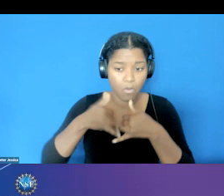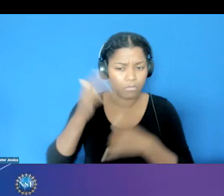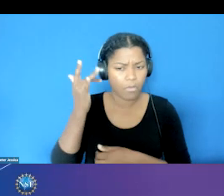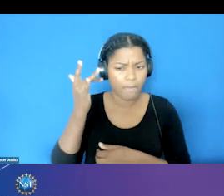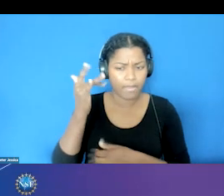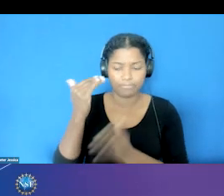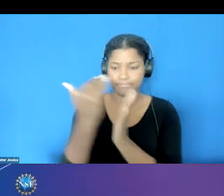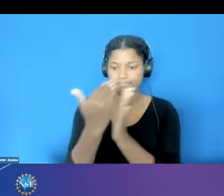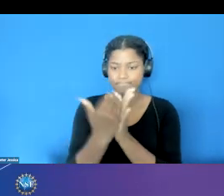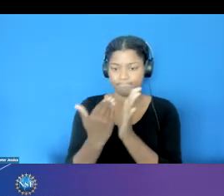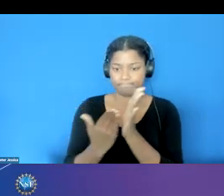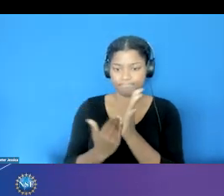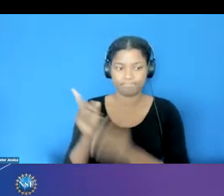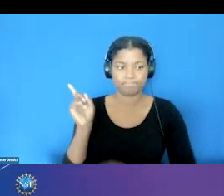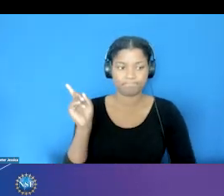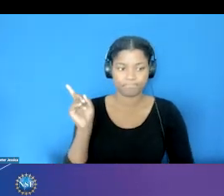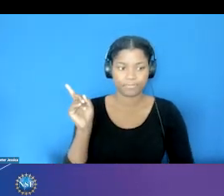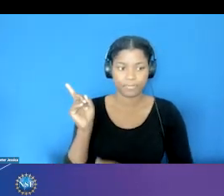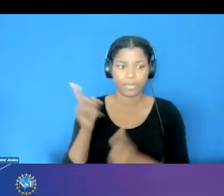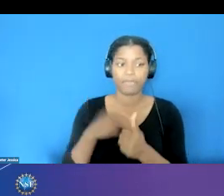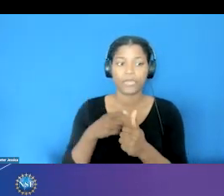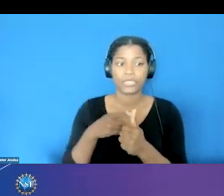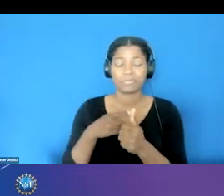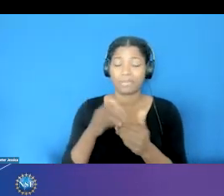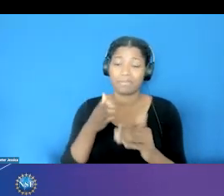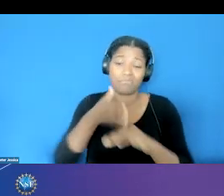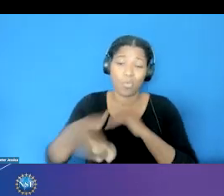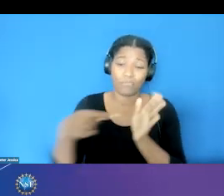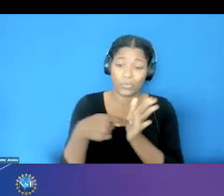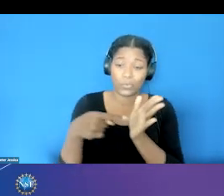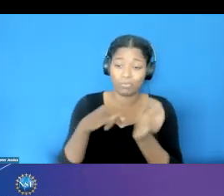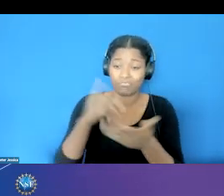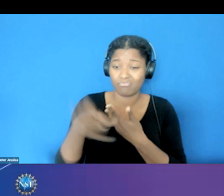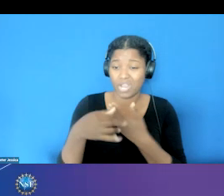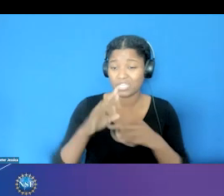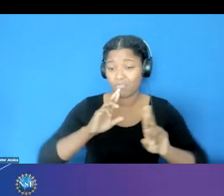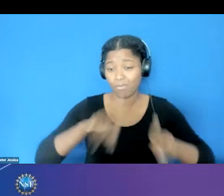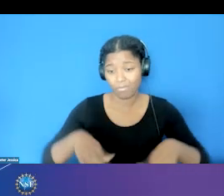Listed here are a few of the items, with the first one being overdue project reports,